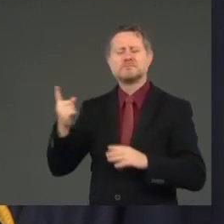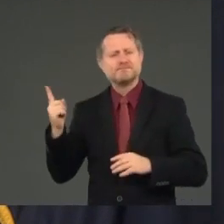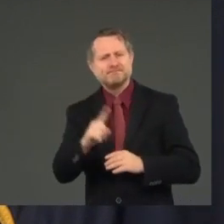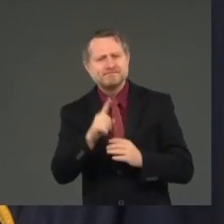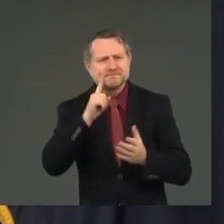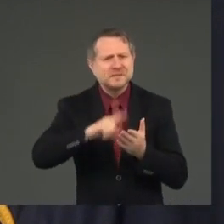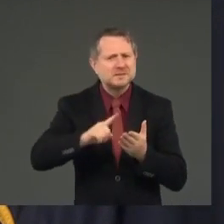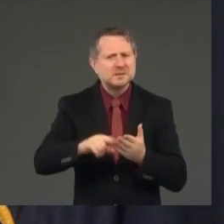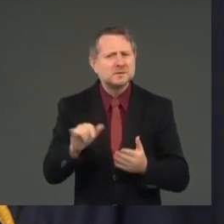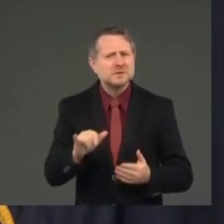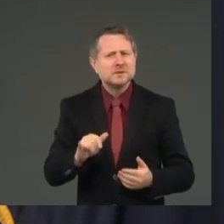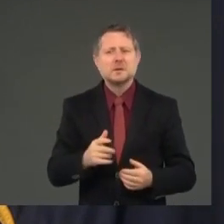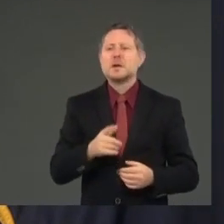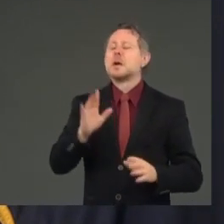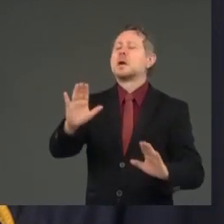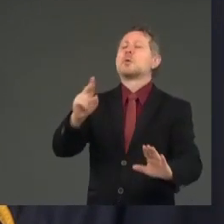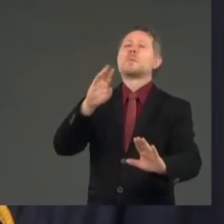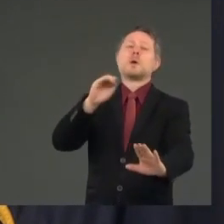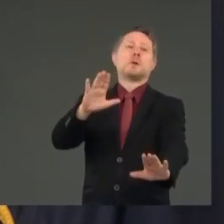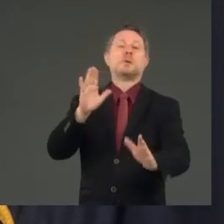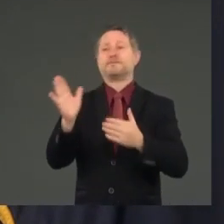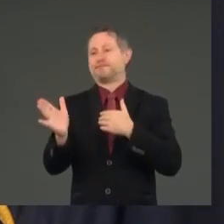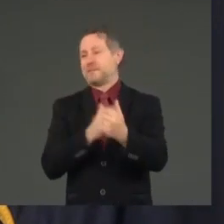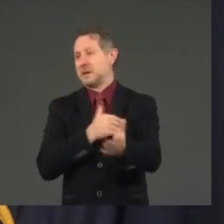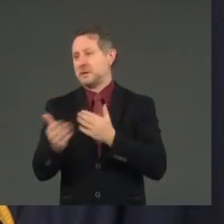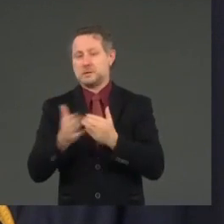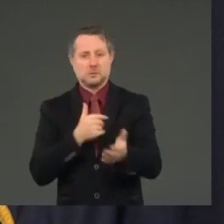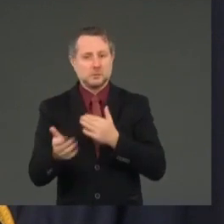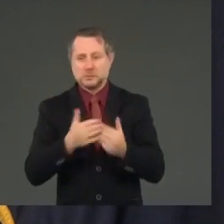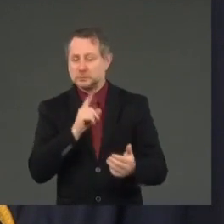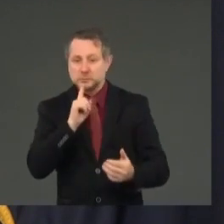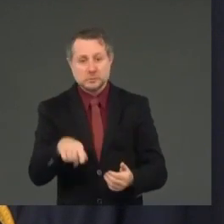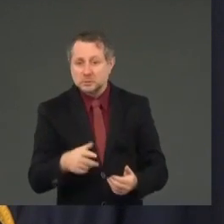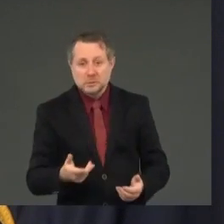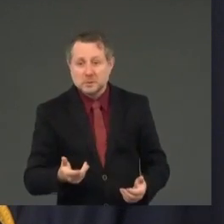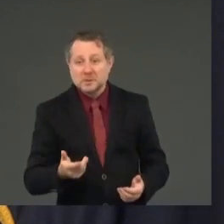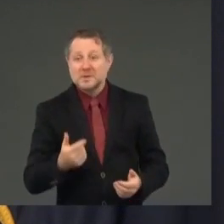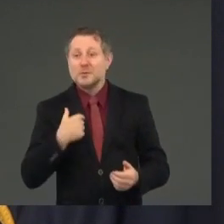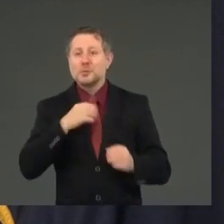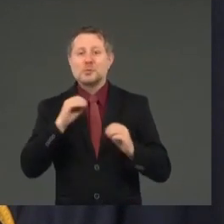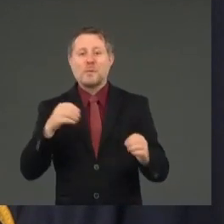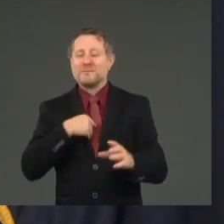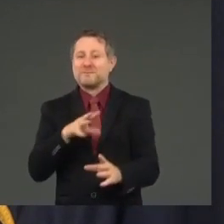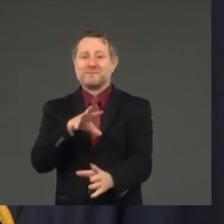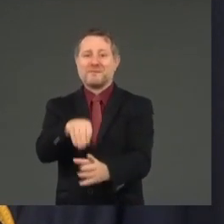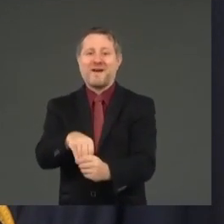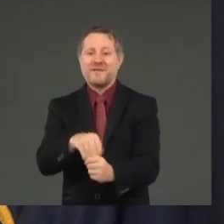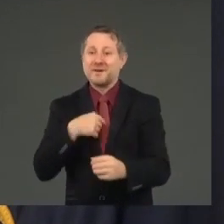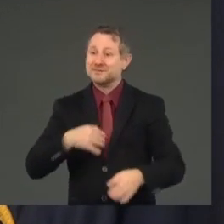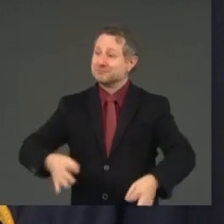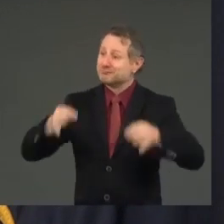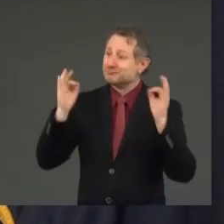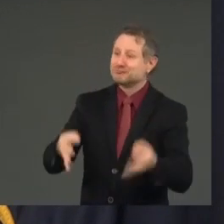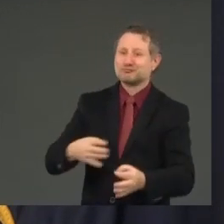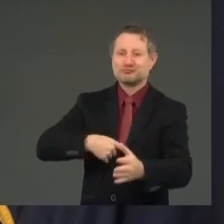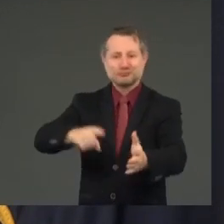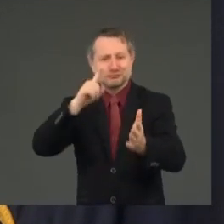PROBE HAPPENS OR NOT.